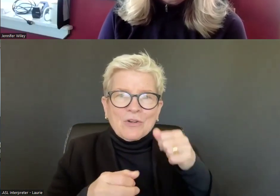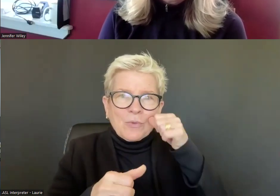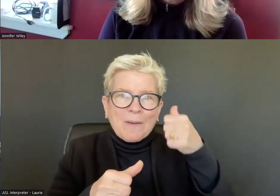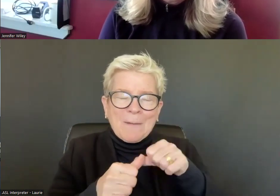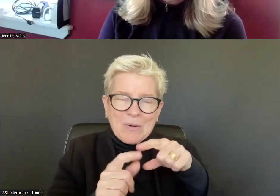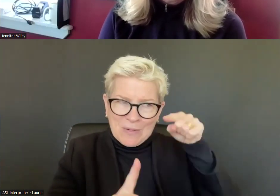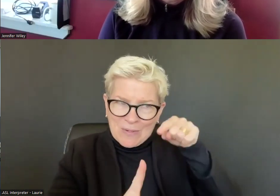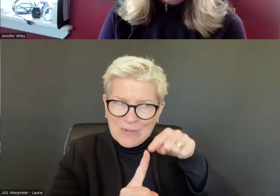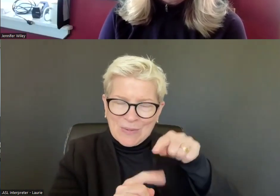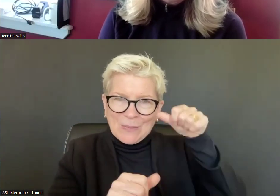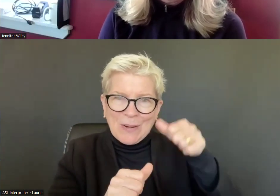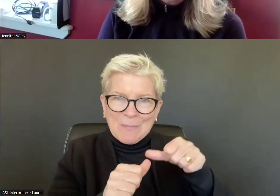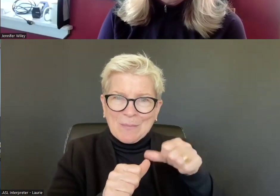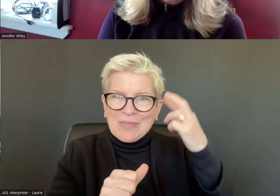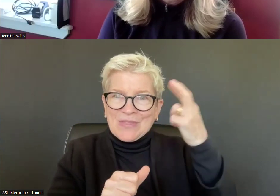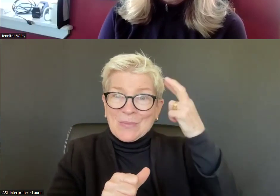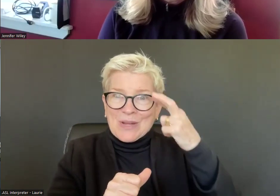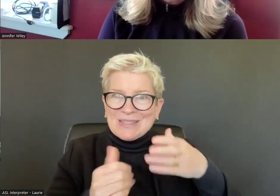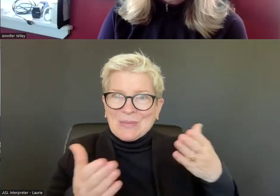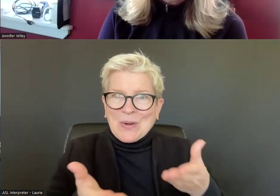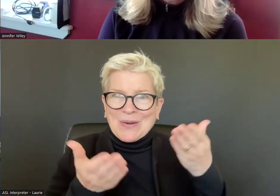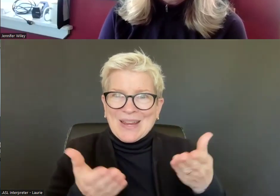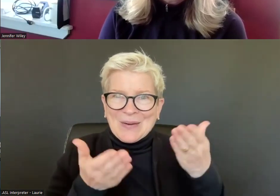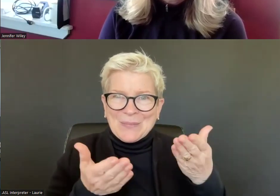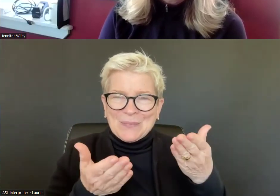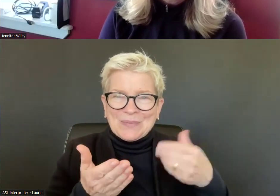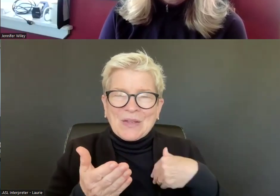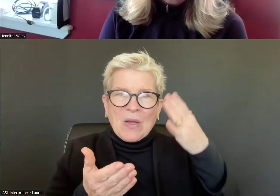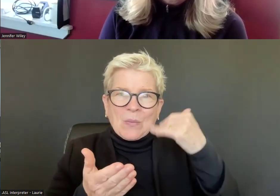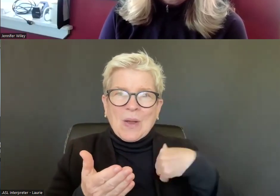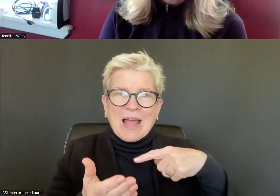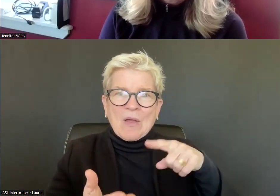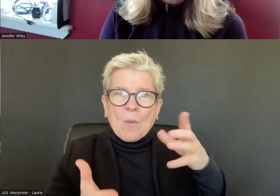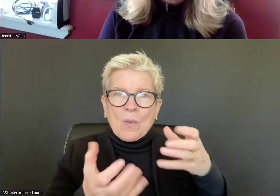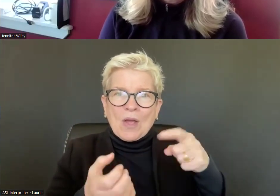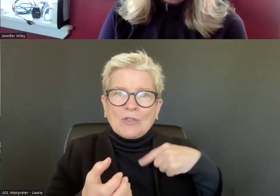remember this is why we're here, this is why we need you to be successful for your